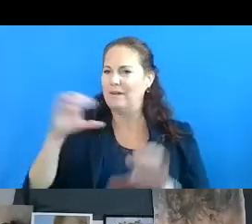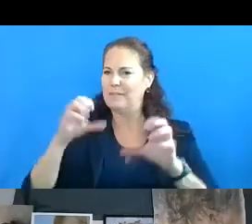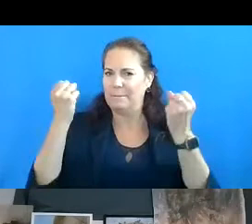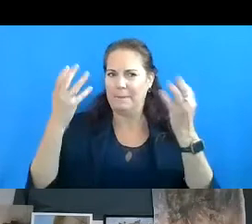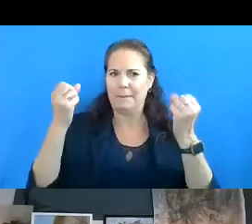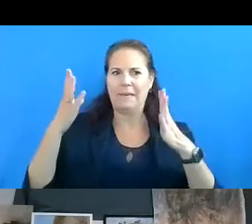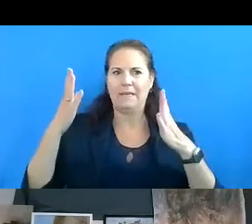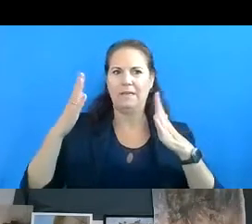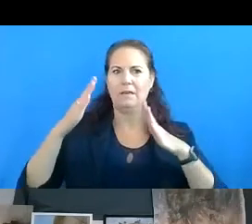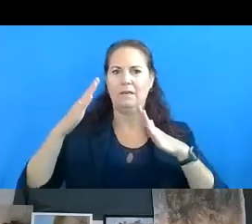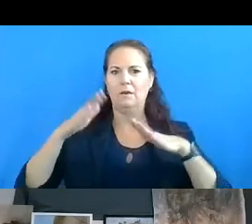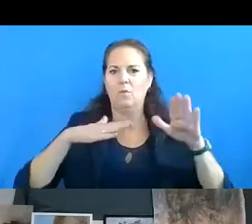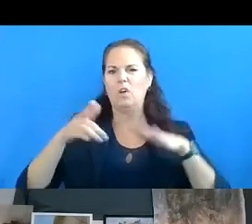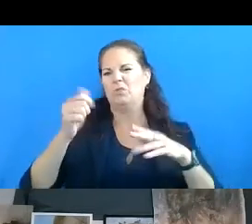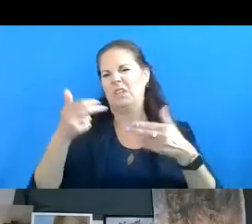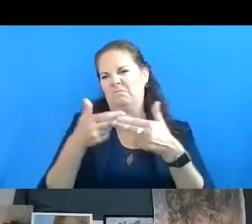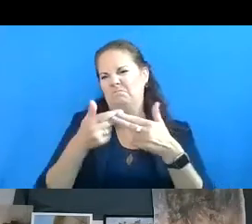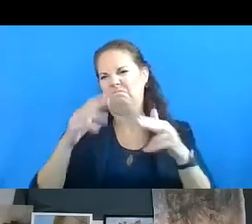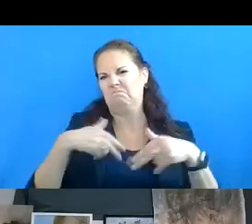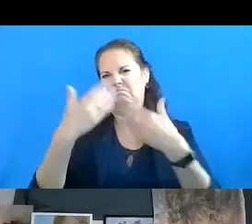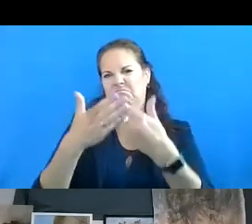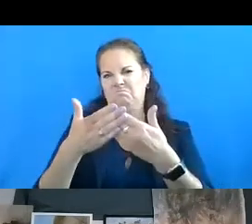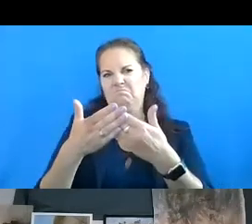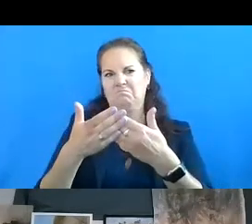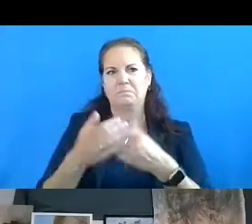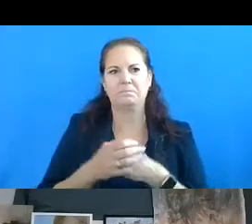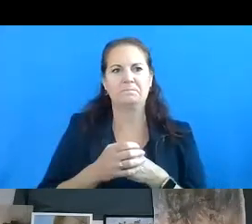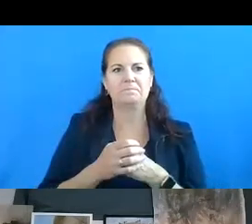You can pass this one too George.